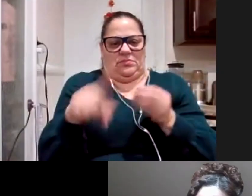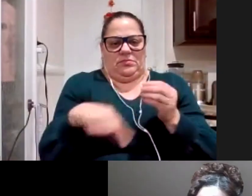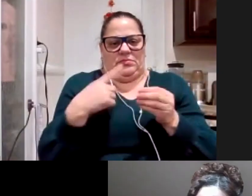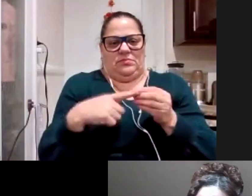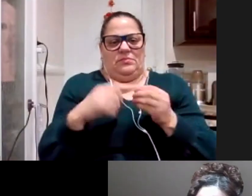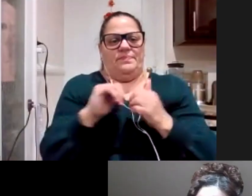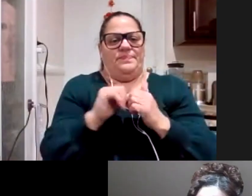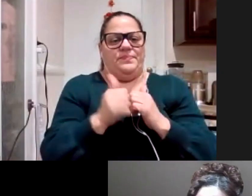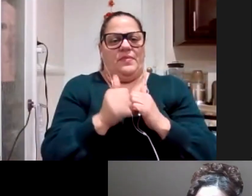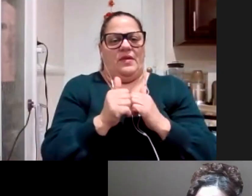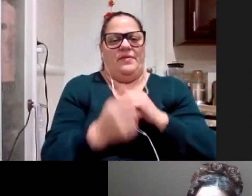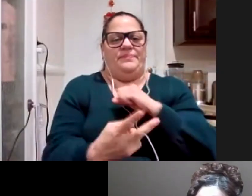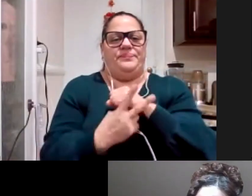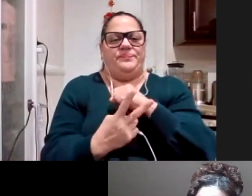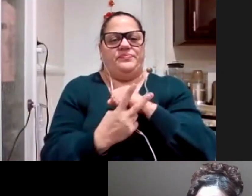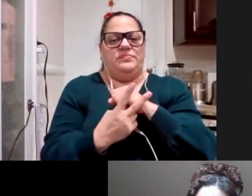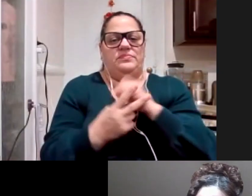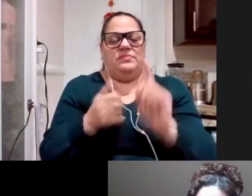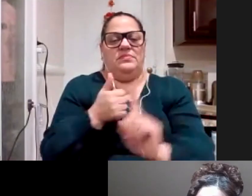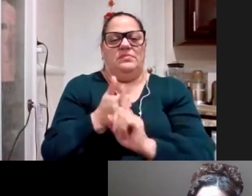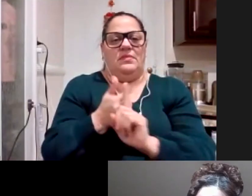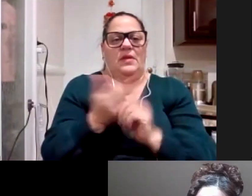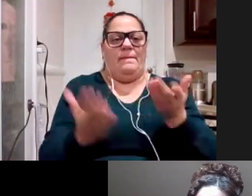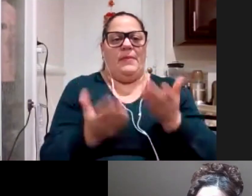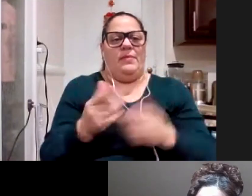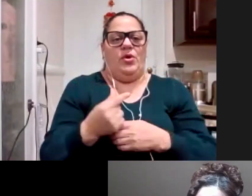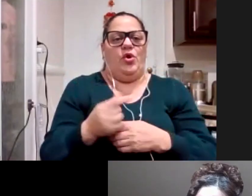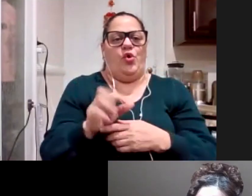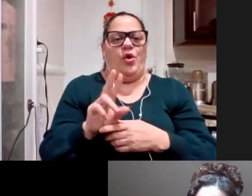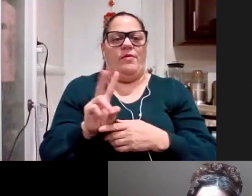people archived their own things? Maybe Grover, you can talk a little bit about that next week,